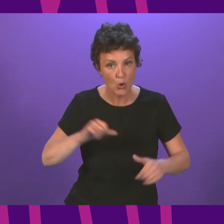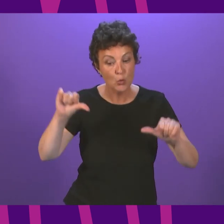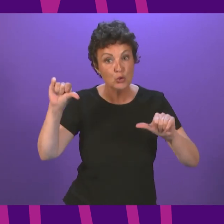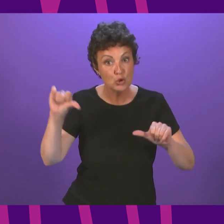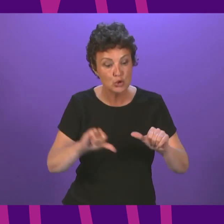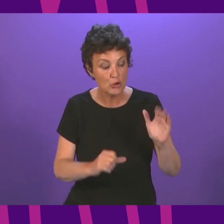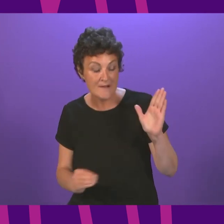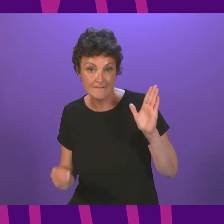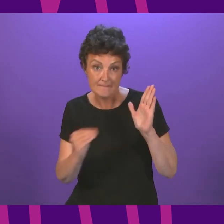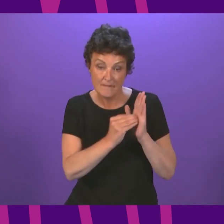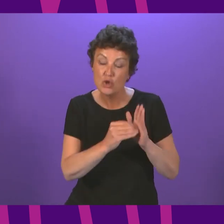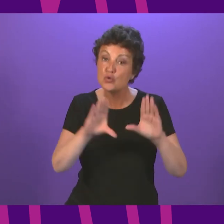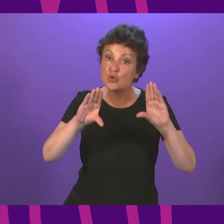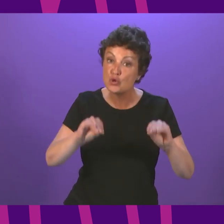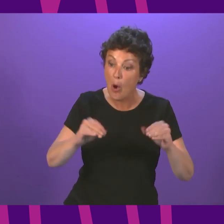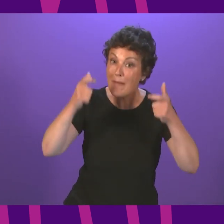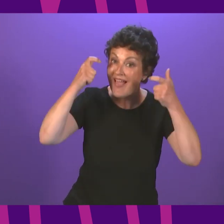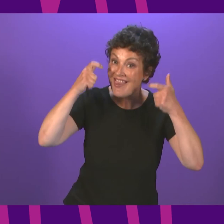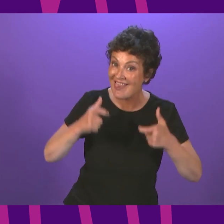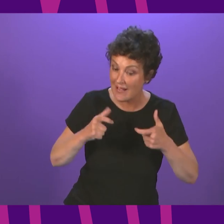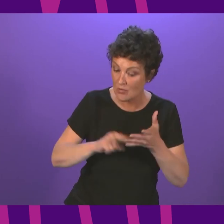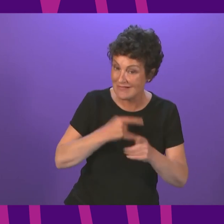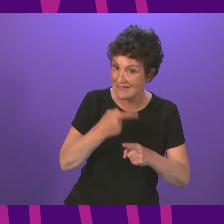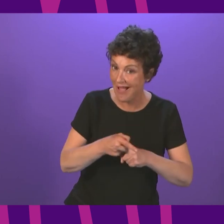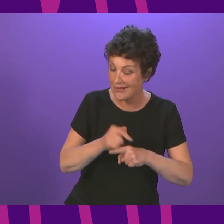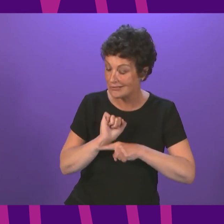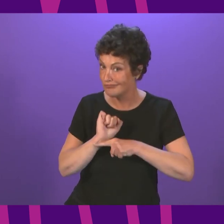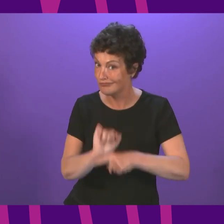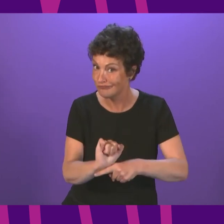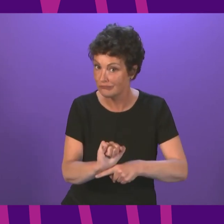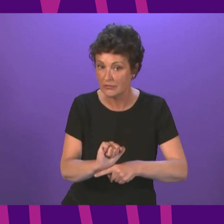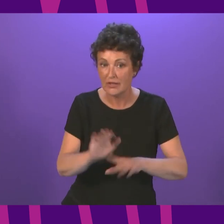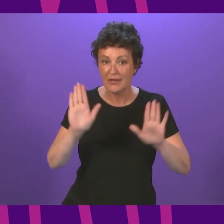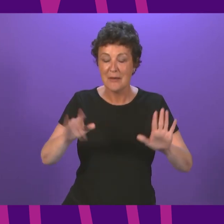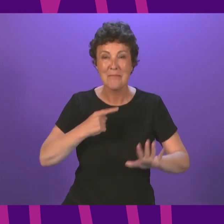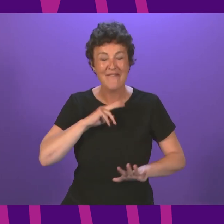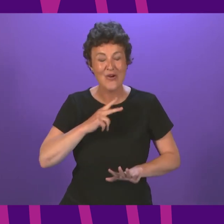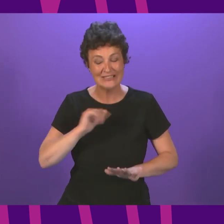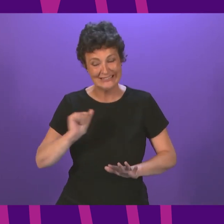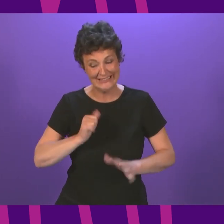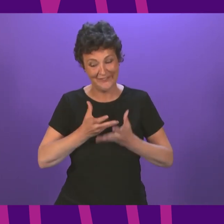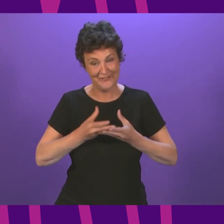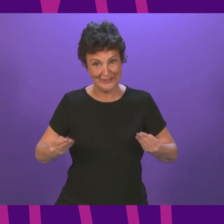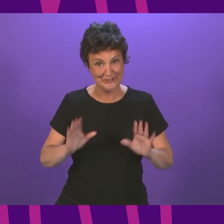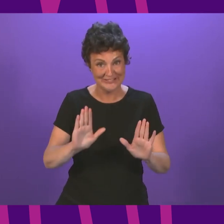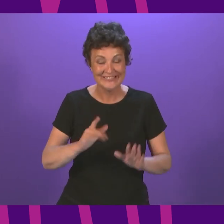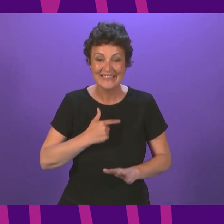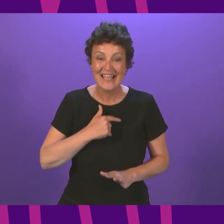mental health has had such a battering that they freely admit to having been crushed and left with no fight or strength to face the Scottish Government.”